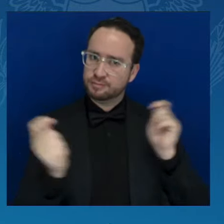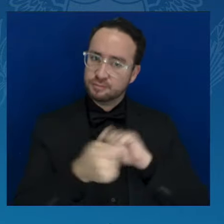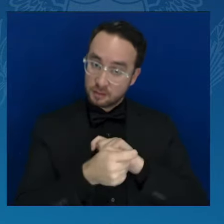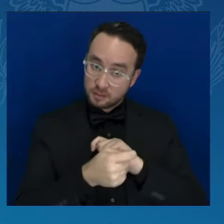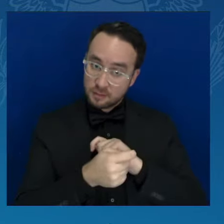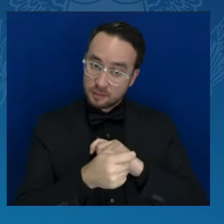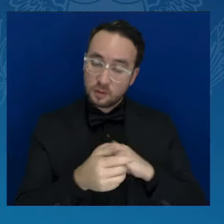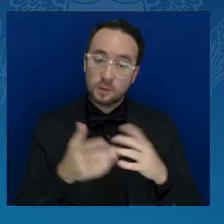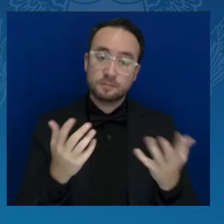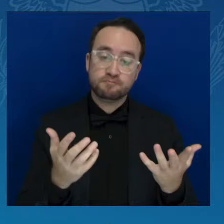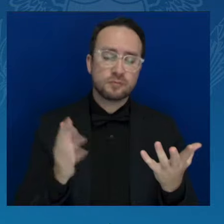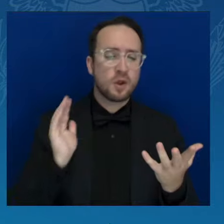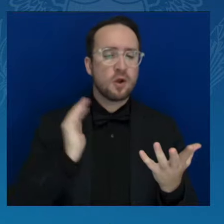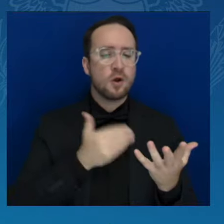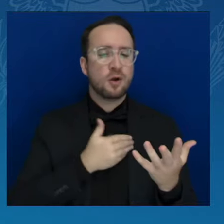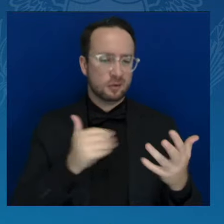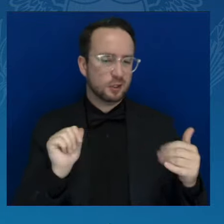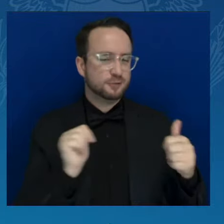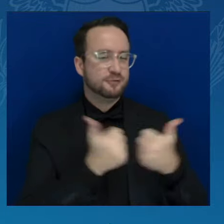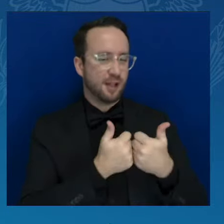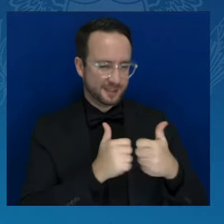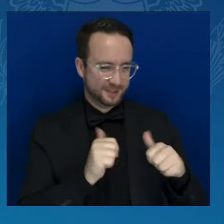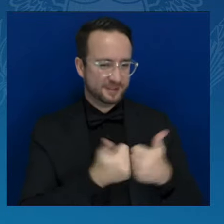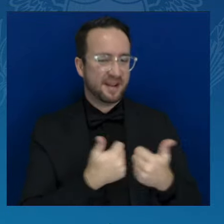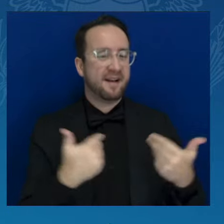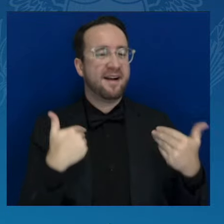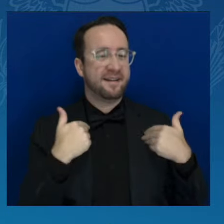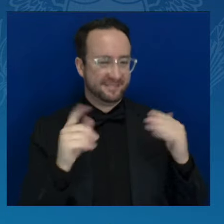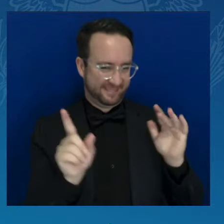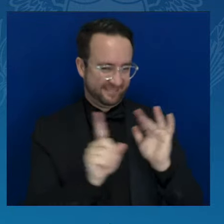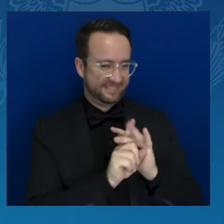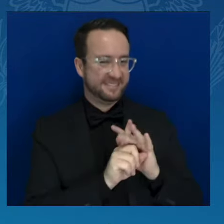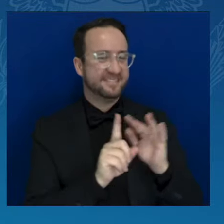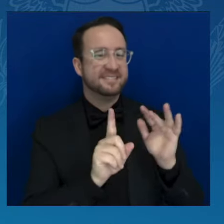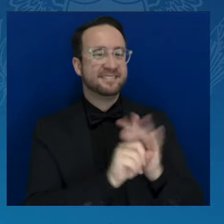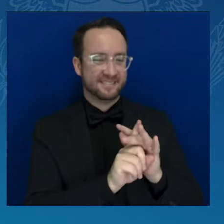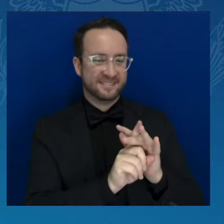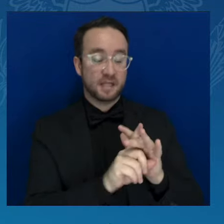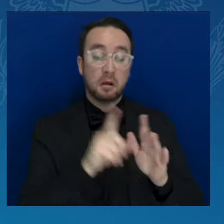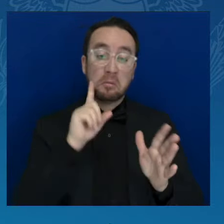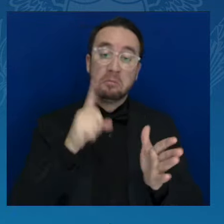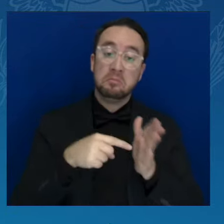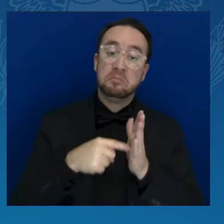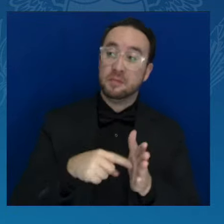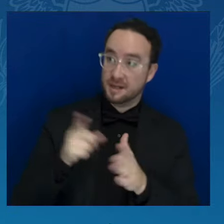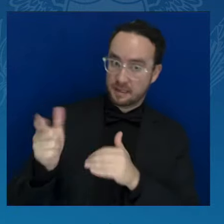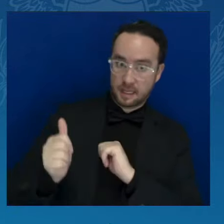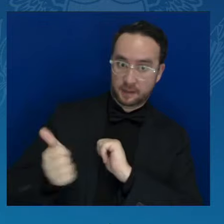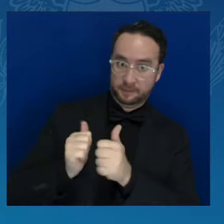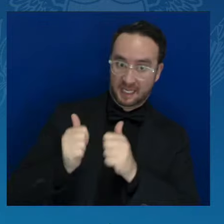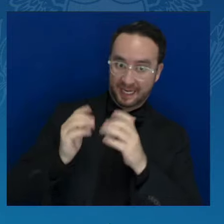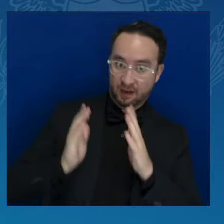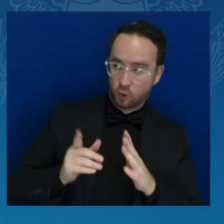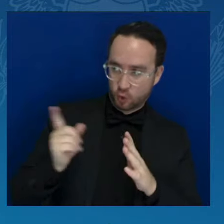The landscape in which we operate now is far different than it was six decades ago when President Kennedy launched the mission